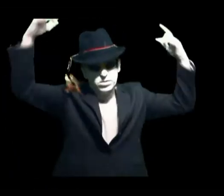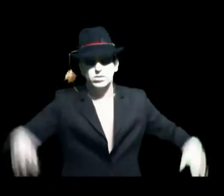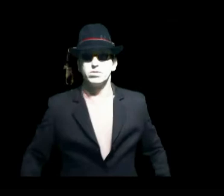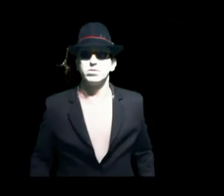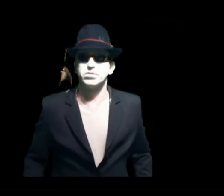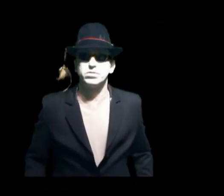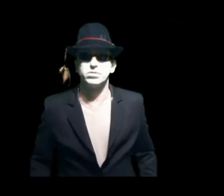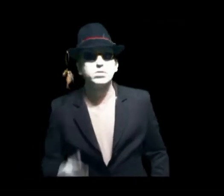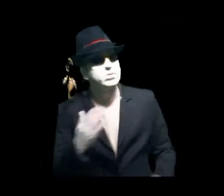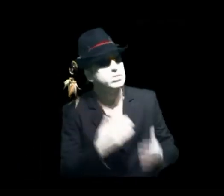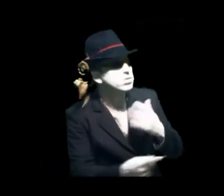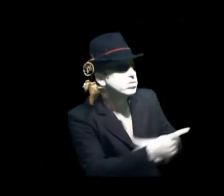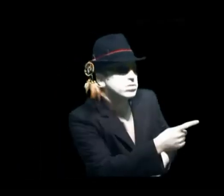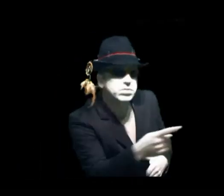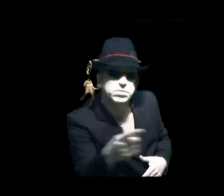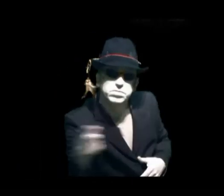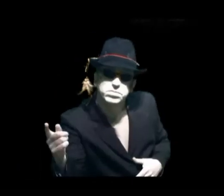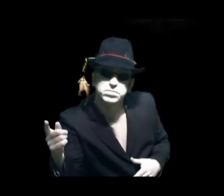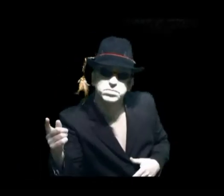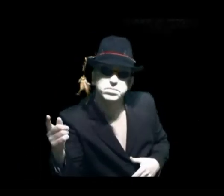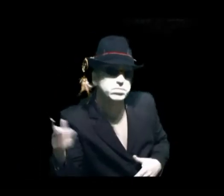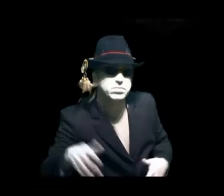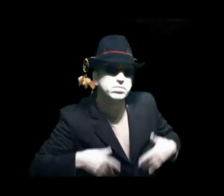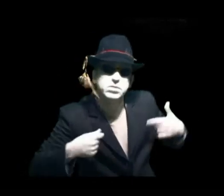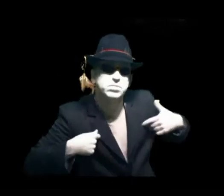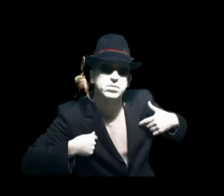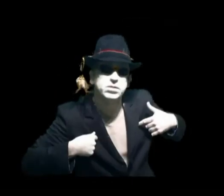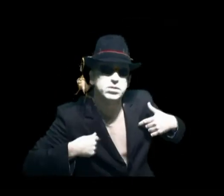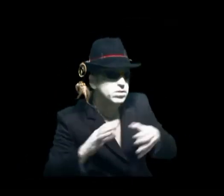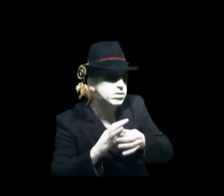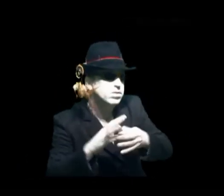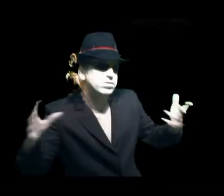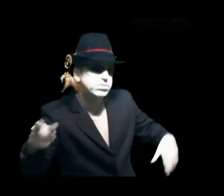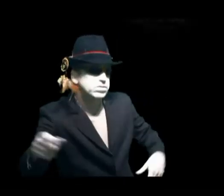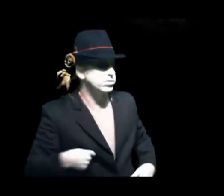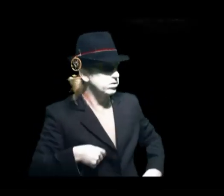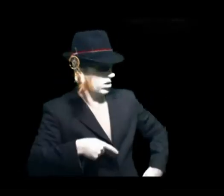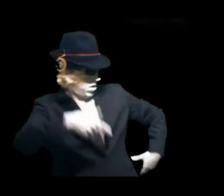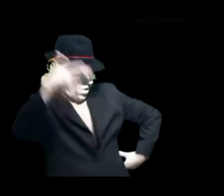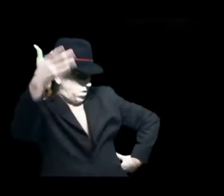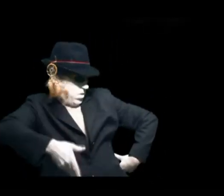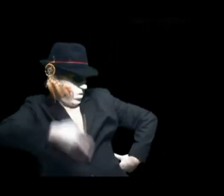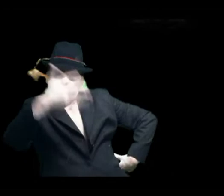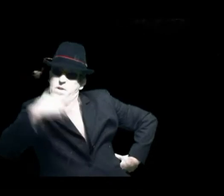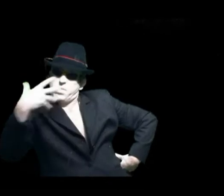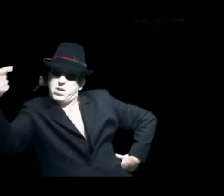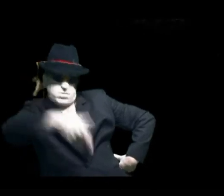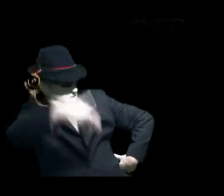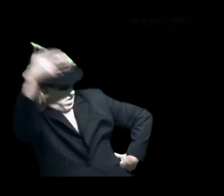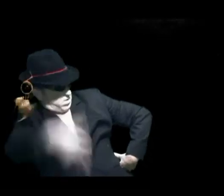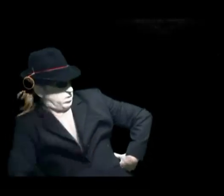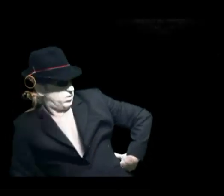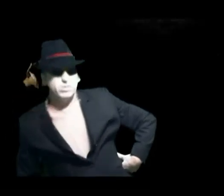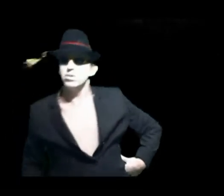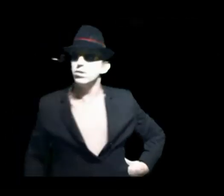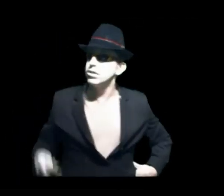Now there's somebody somewhere that can't feel me cos they own that "who does this bitch think she is shit?"